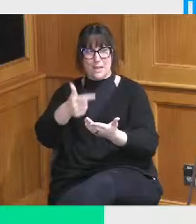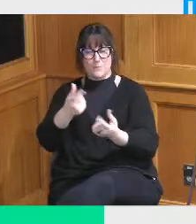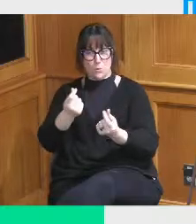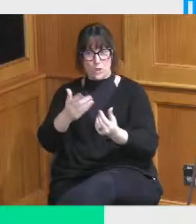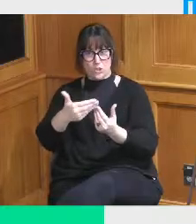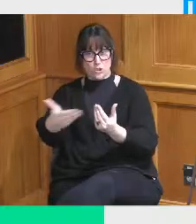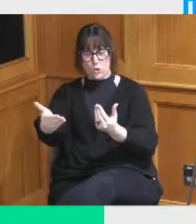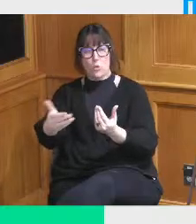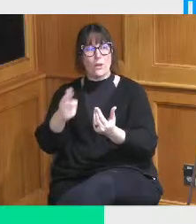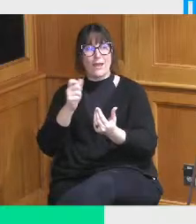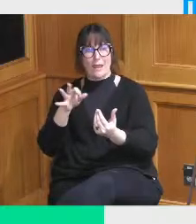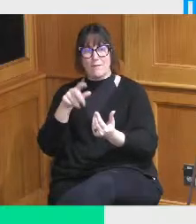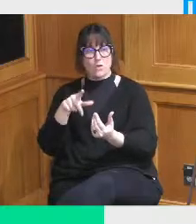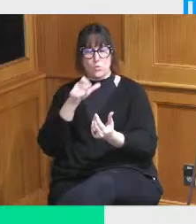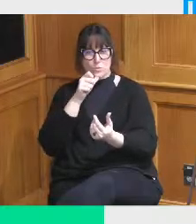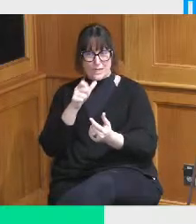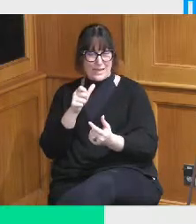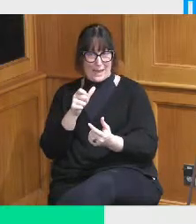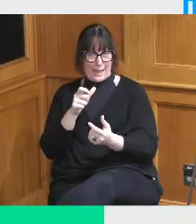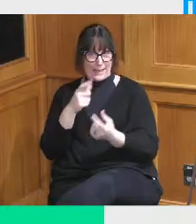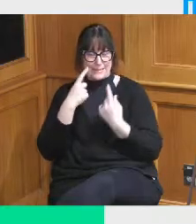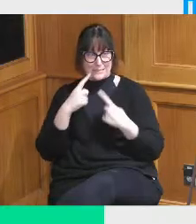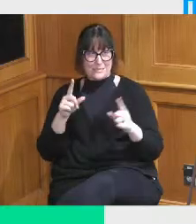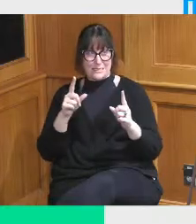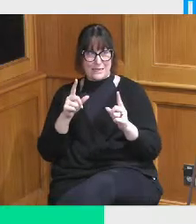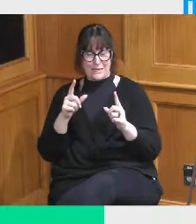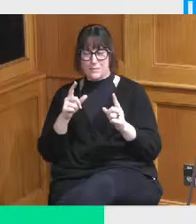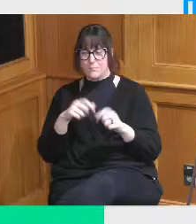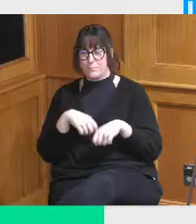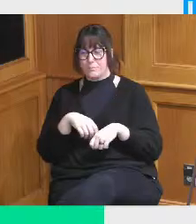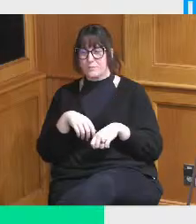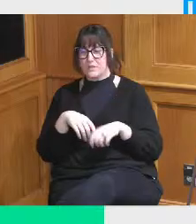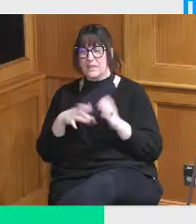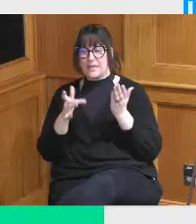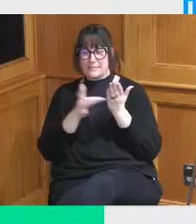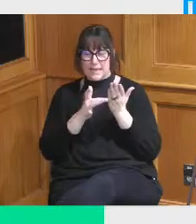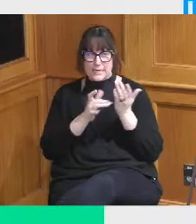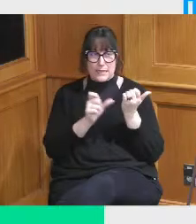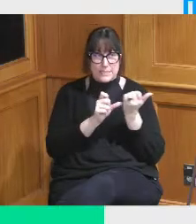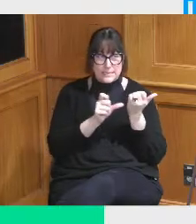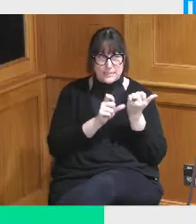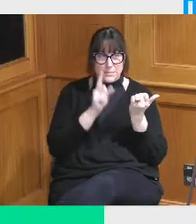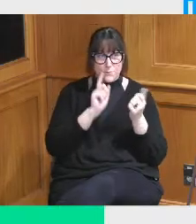this RFP specifically we'll provide technical assistance to applicants that were not funded